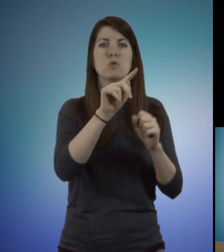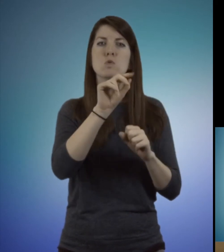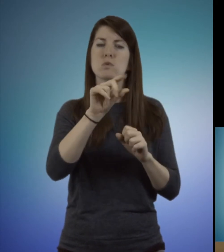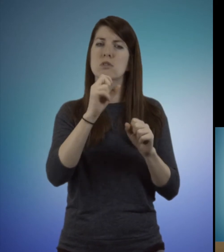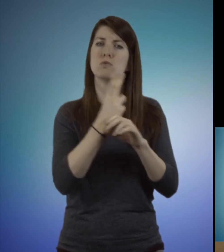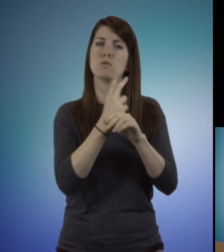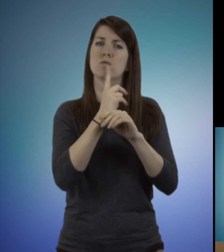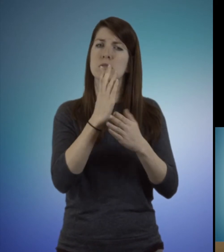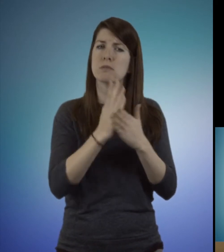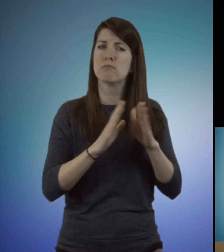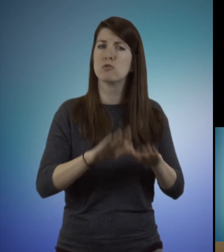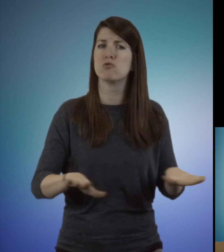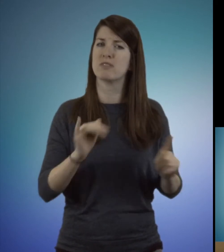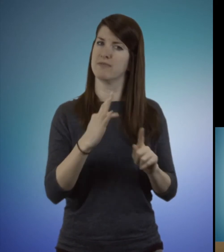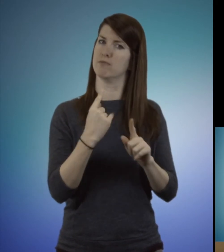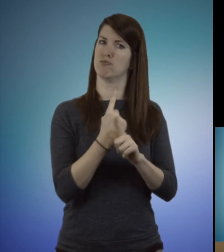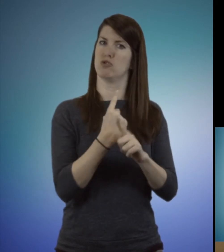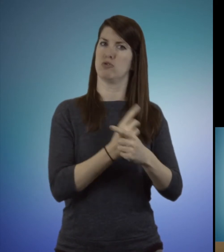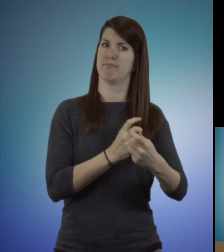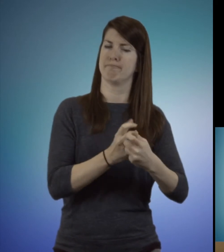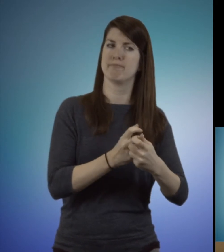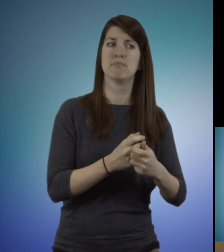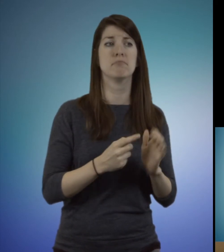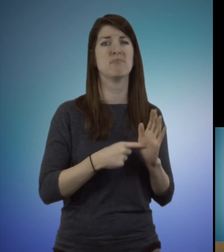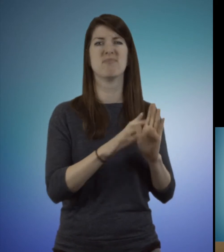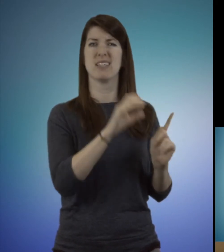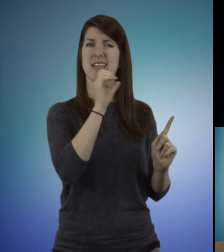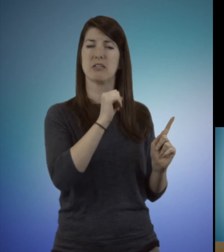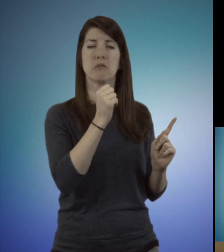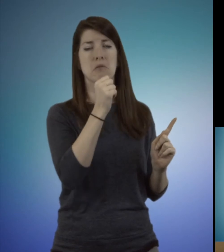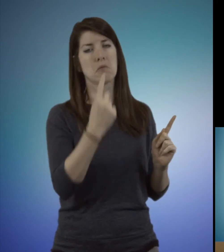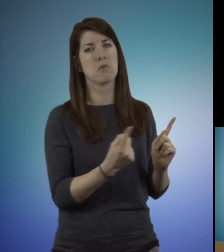Typically, this may not happen at this age, but it is always an option in order to see